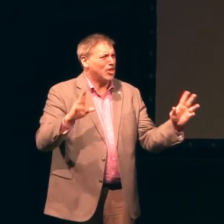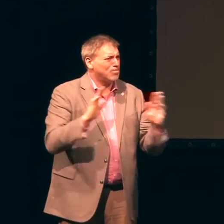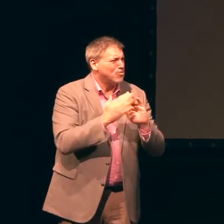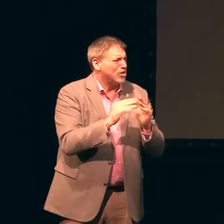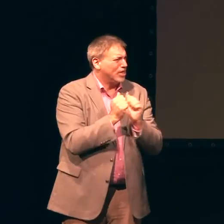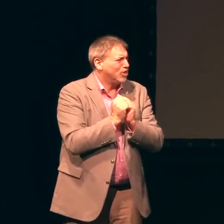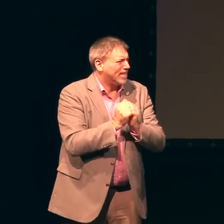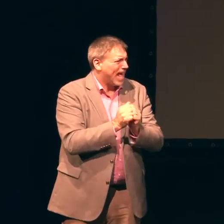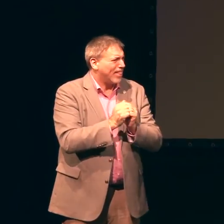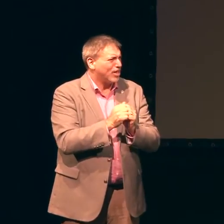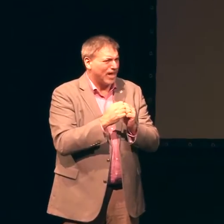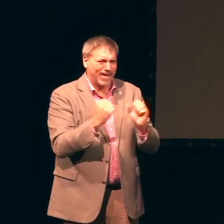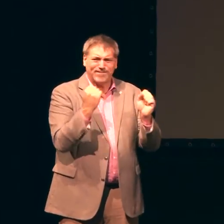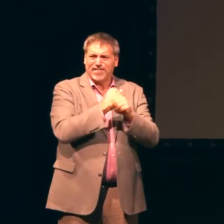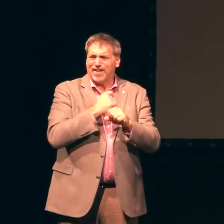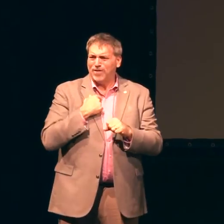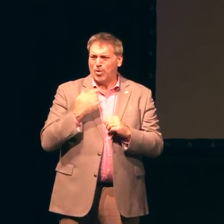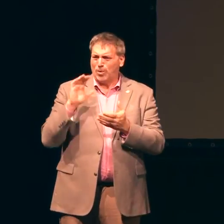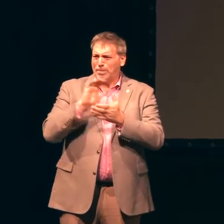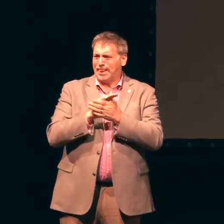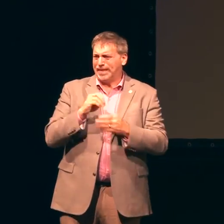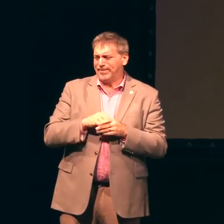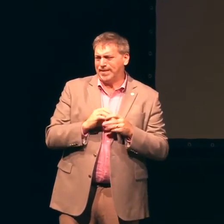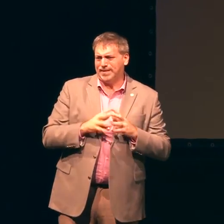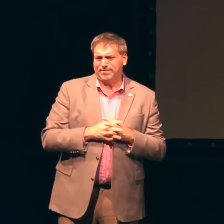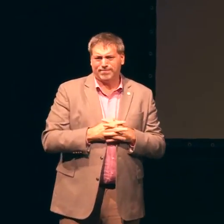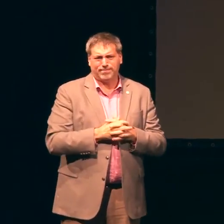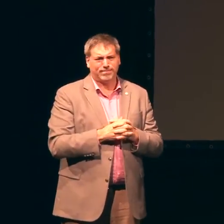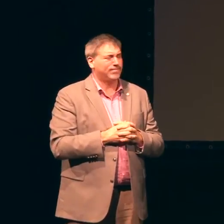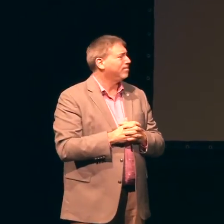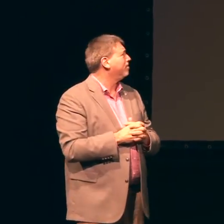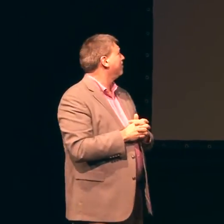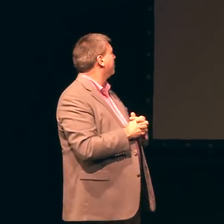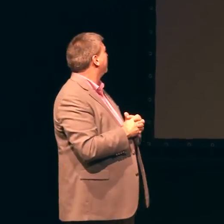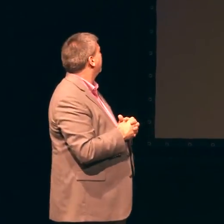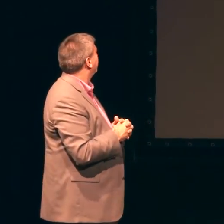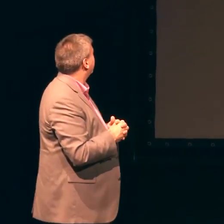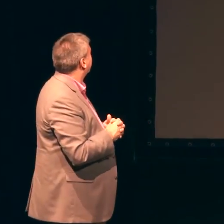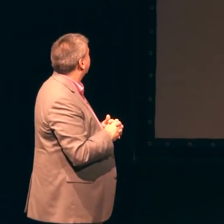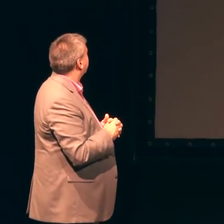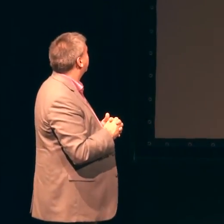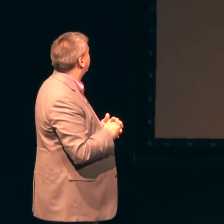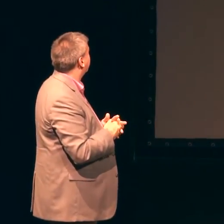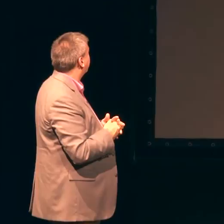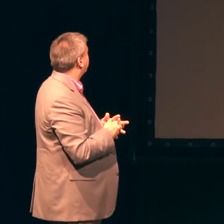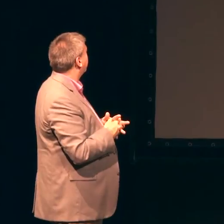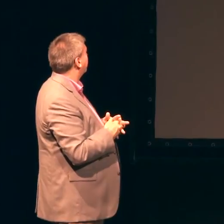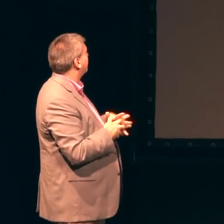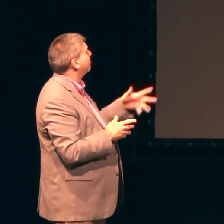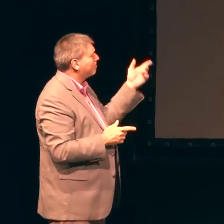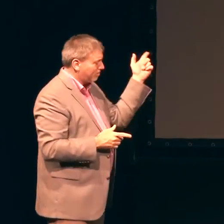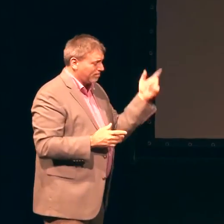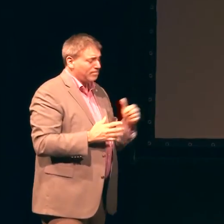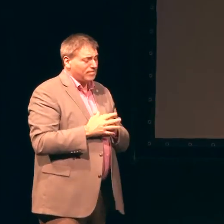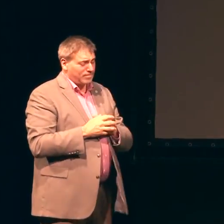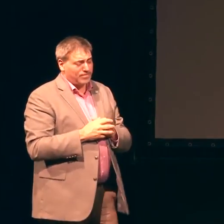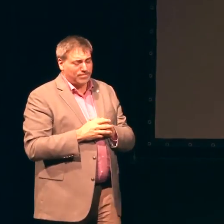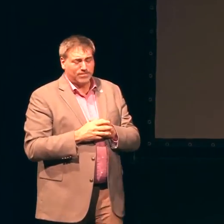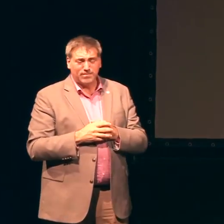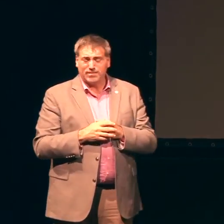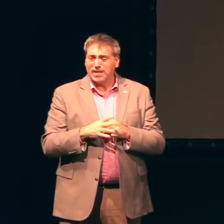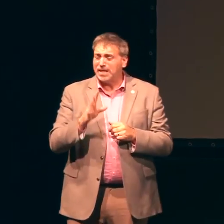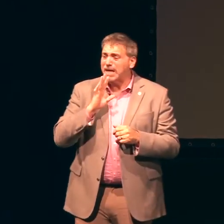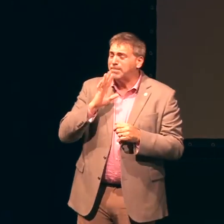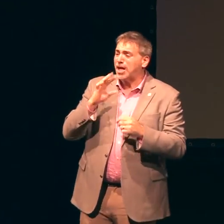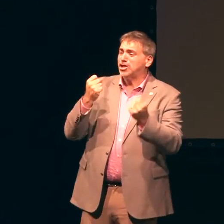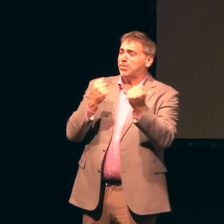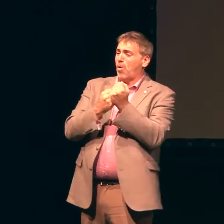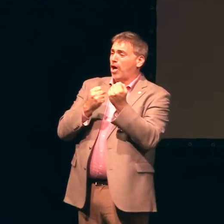It's about encouraging the community to unite and fight in what we believe in. Talk being